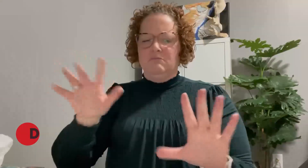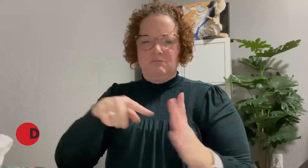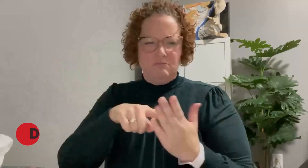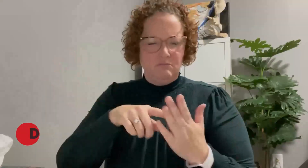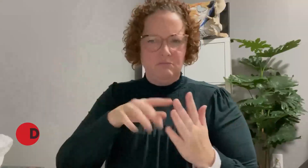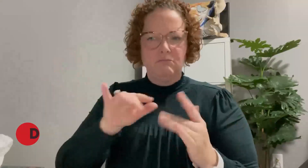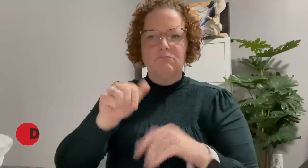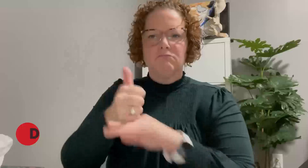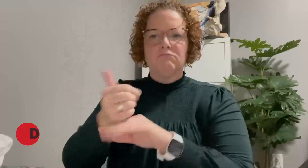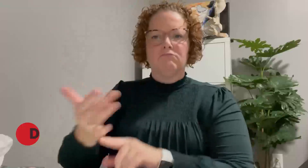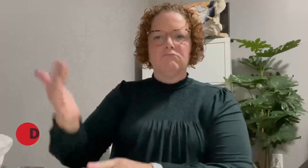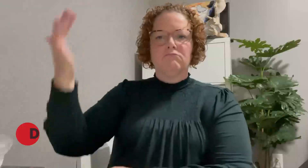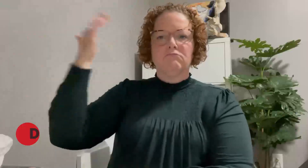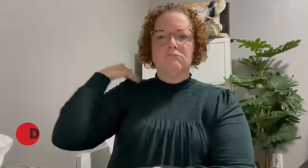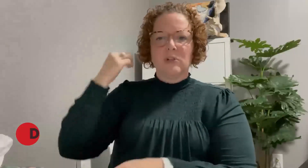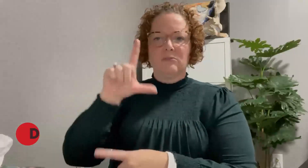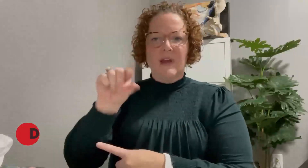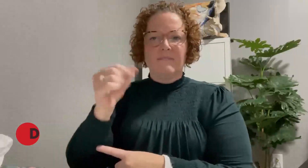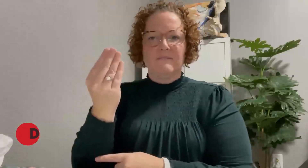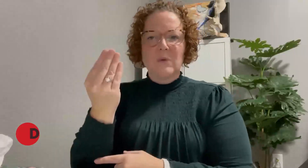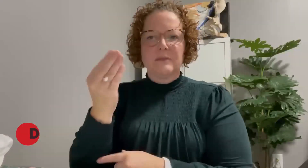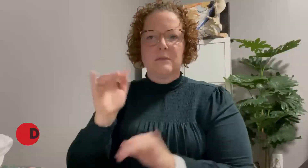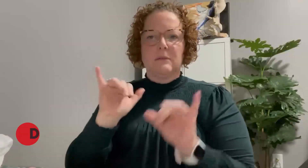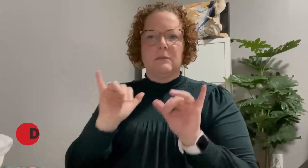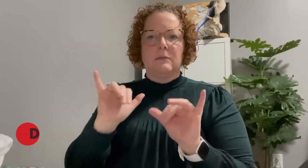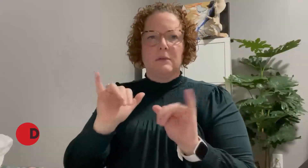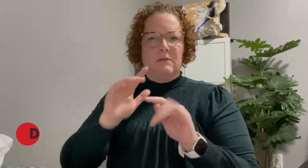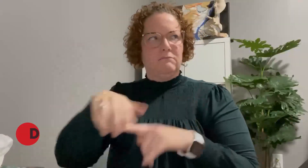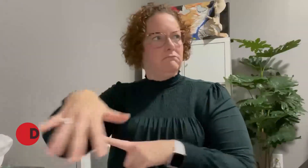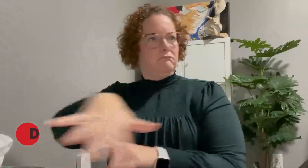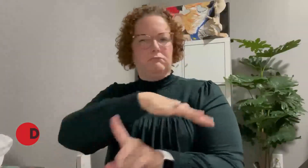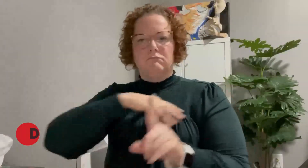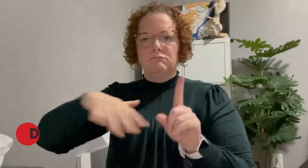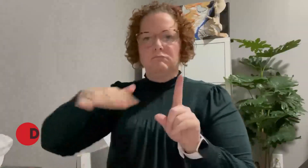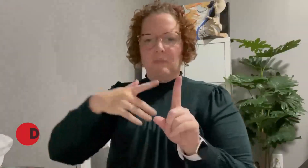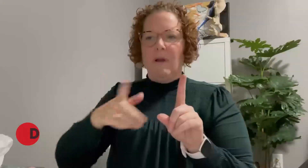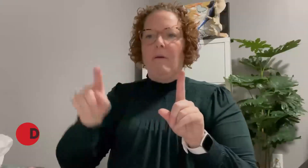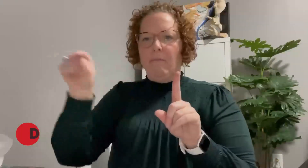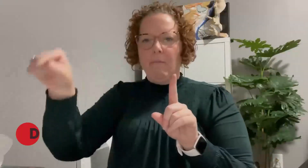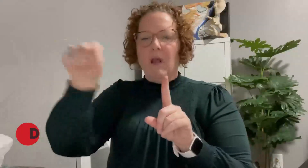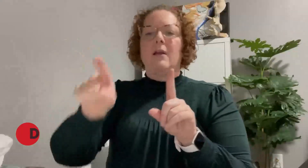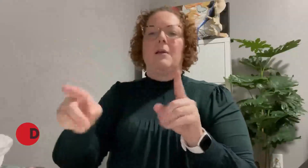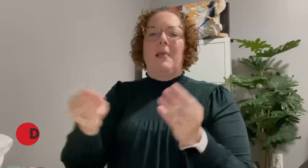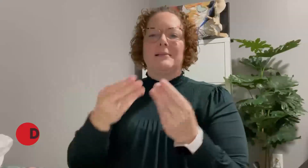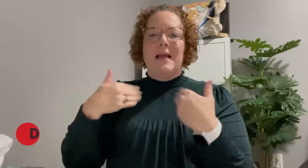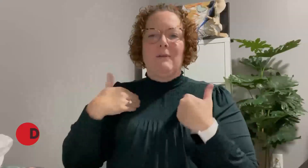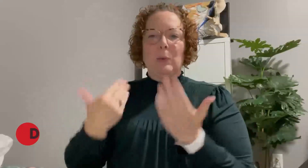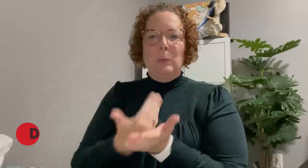I looked it up, BDAP was established in 2014 and the Milton location was new.